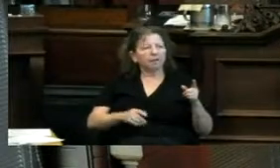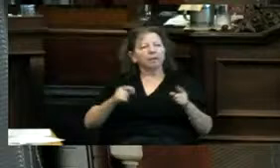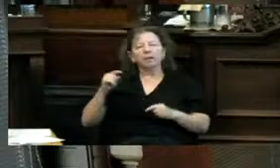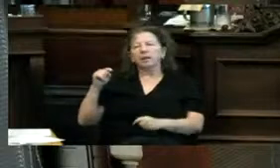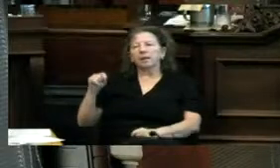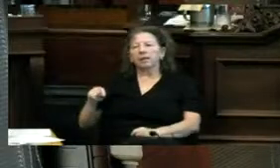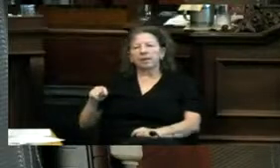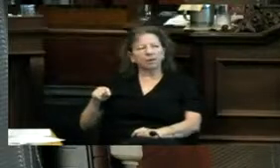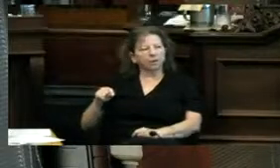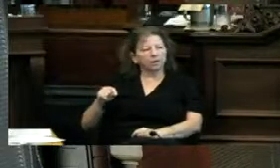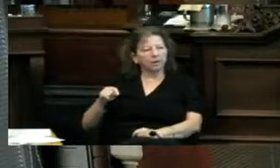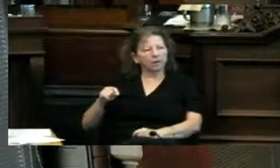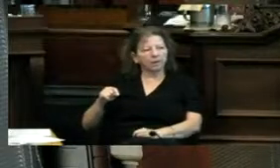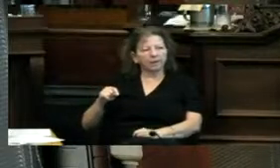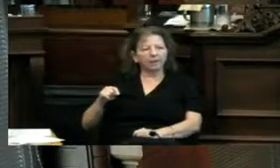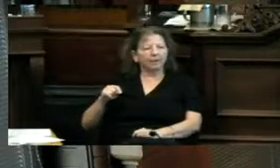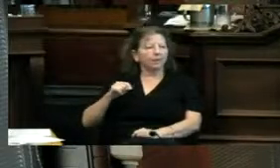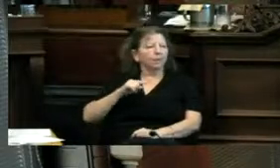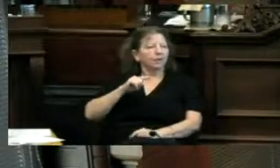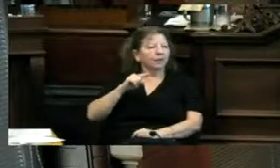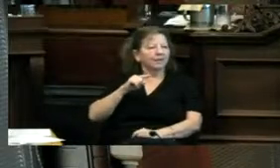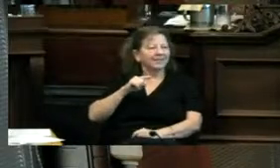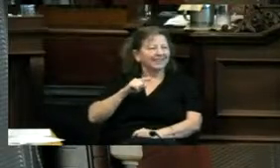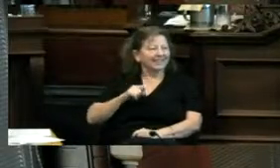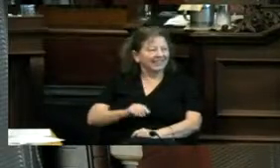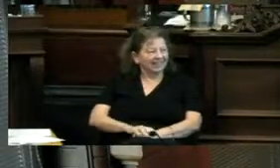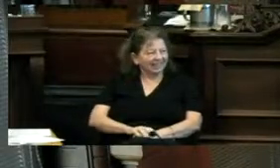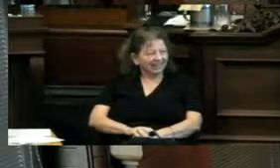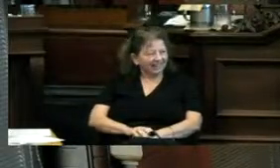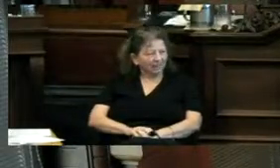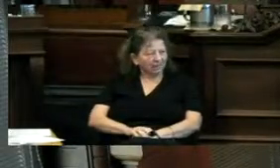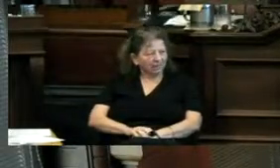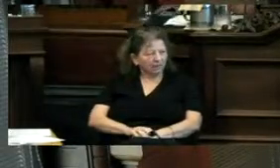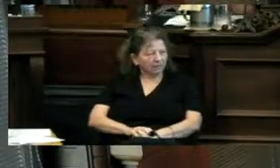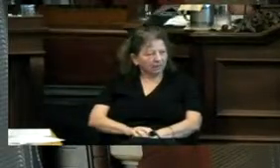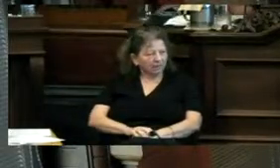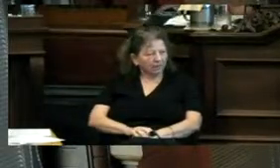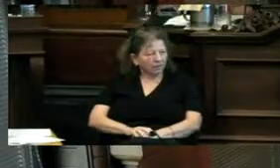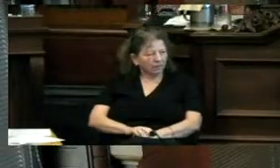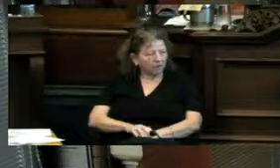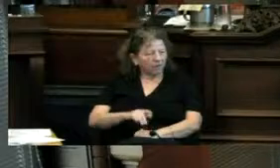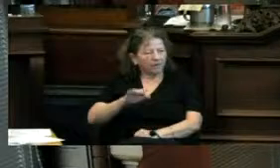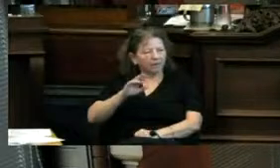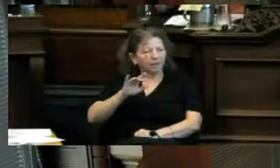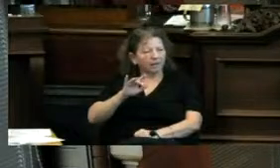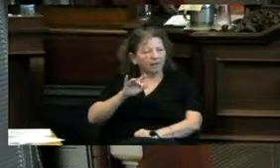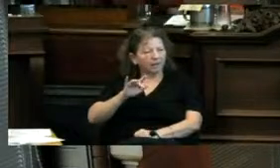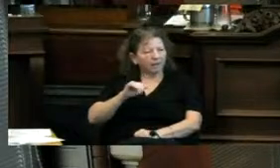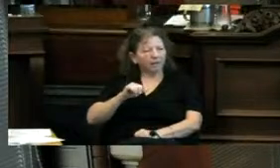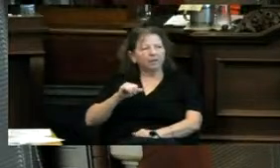one of our A member item. This is a member item, right? This one is top funding. Yeah. This